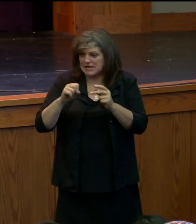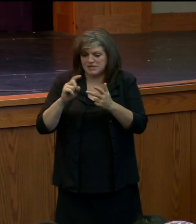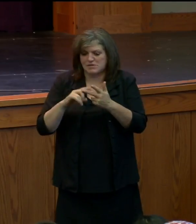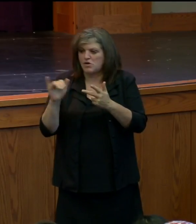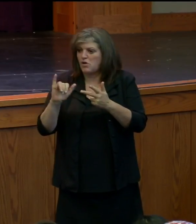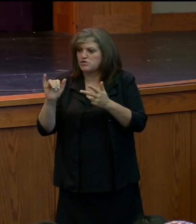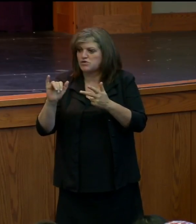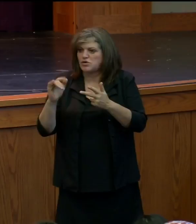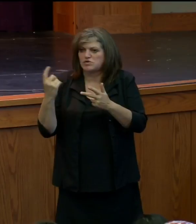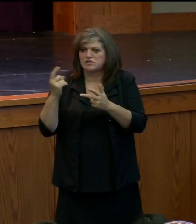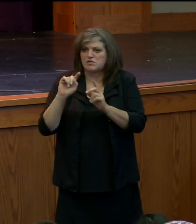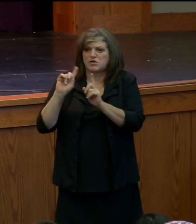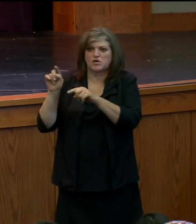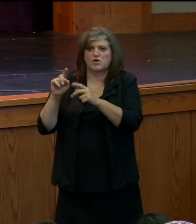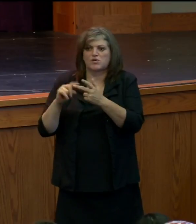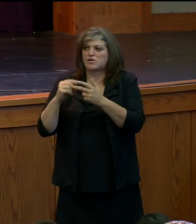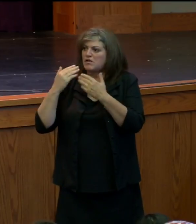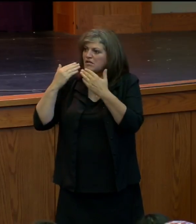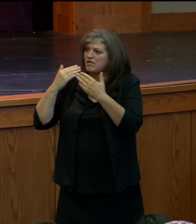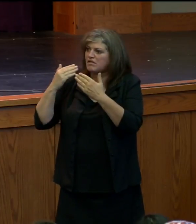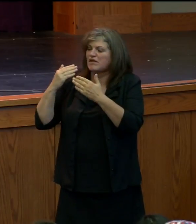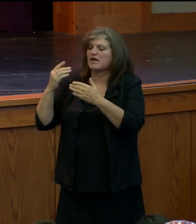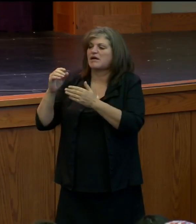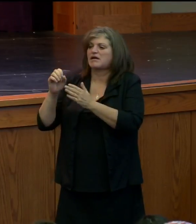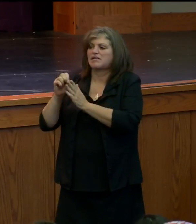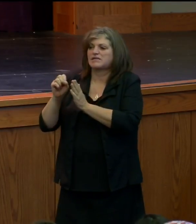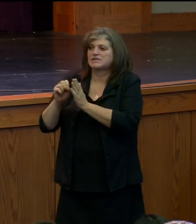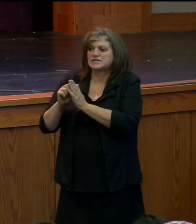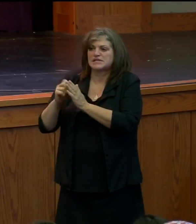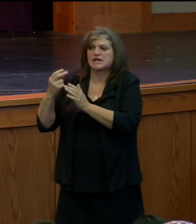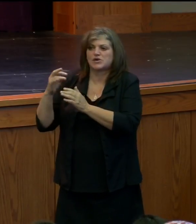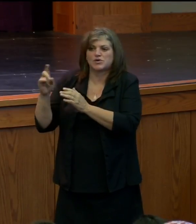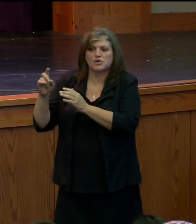OUGHT TO HAVE SOMEBODY GOING TO THANK THE STATEHOOD CONVENTION